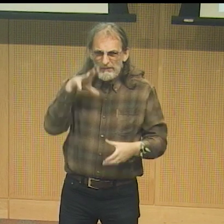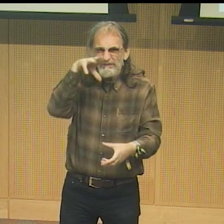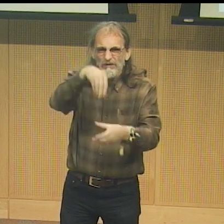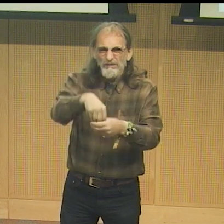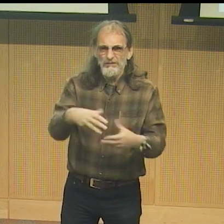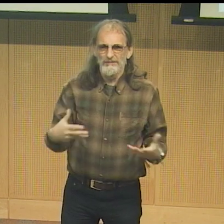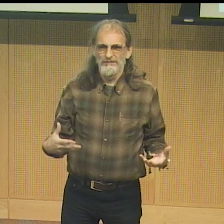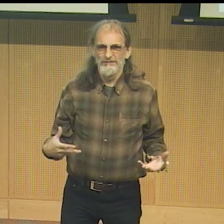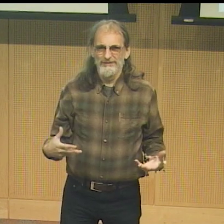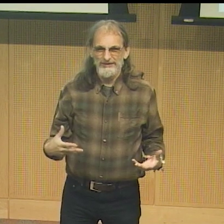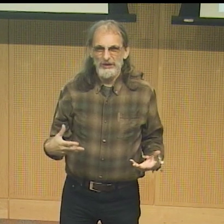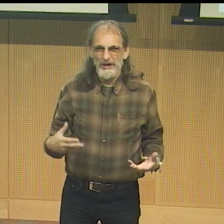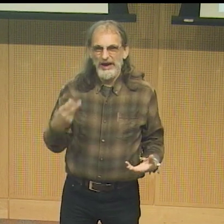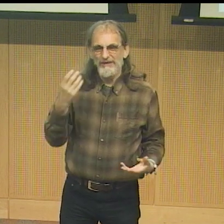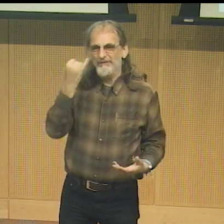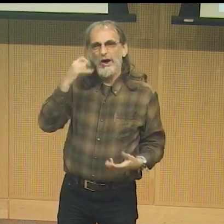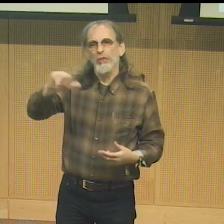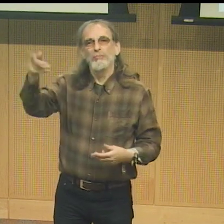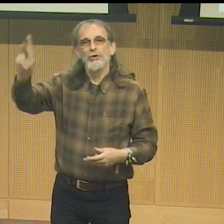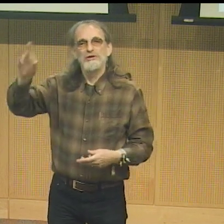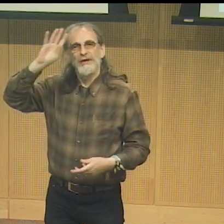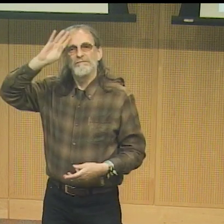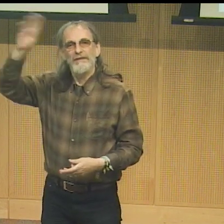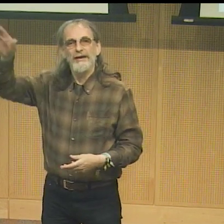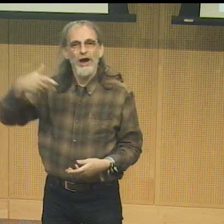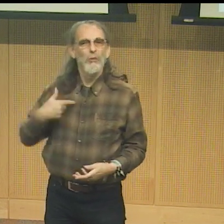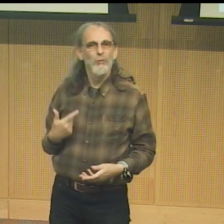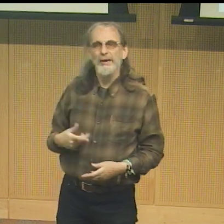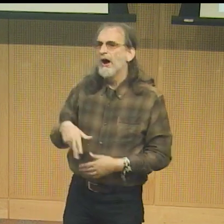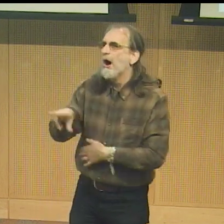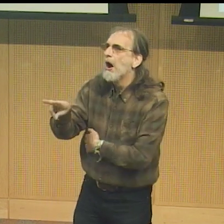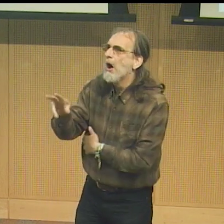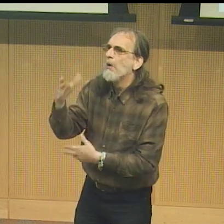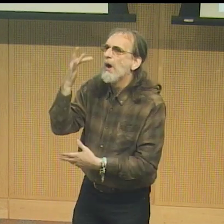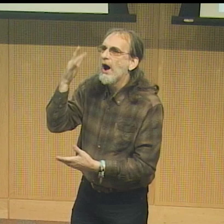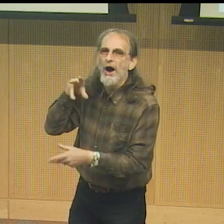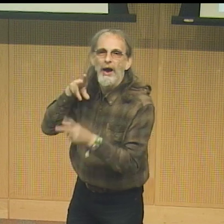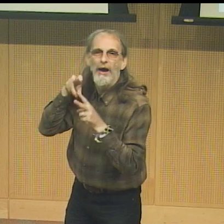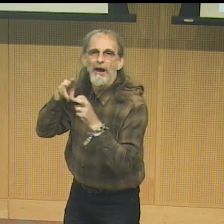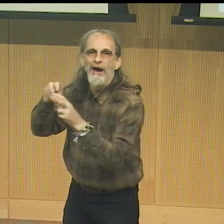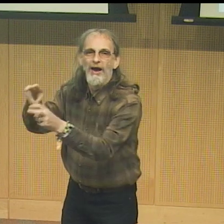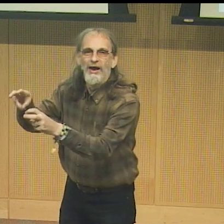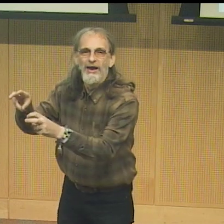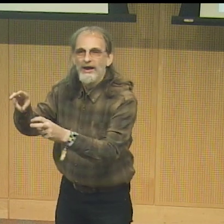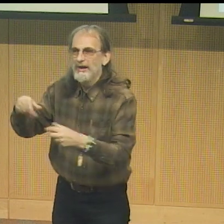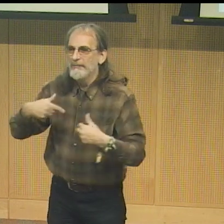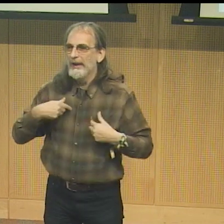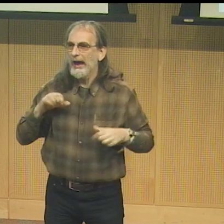It's almost as if, if another person had coined the term, I would be so interested in it, but because I coined